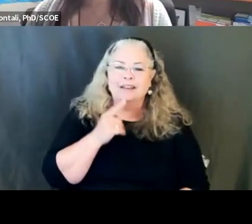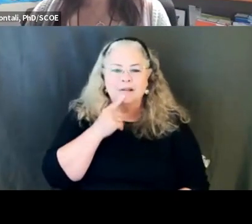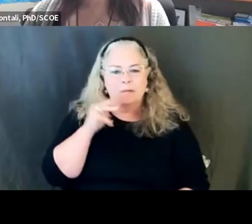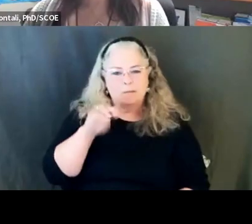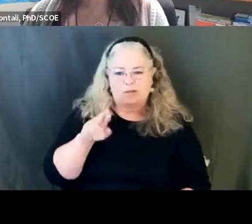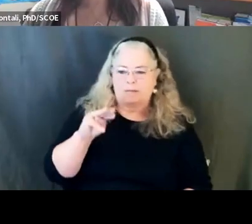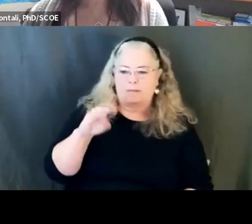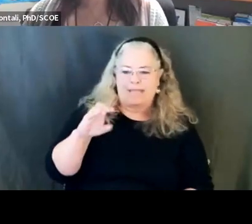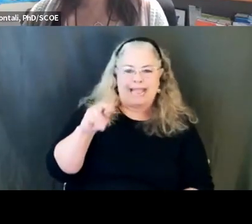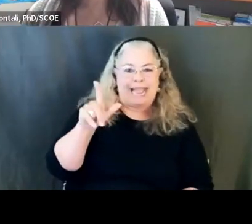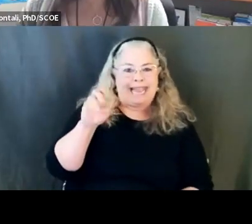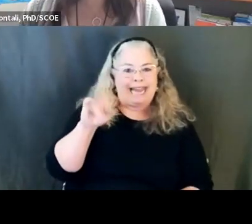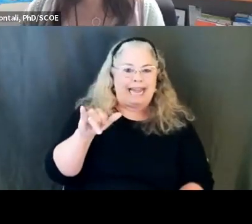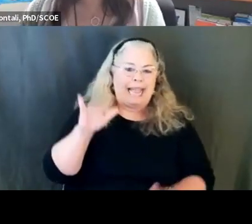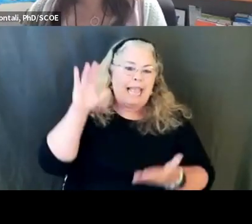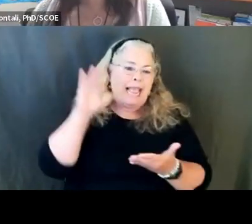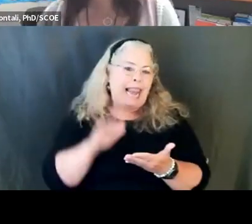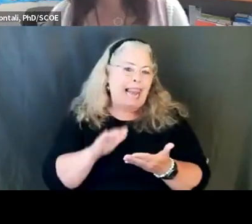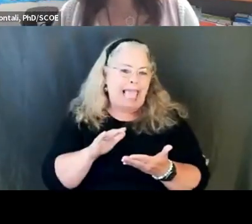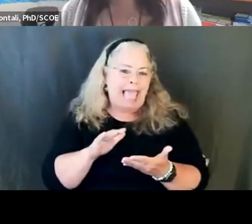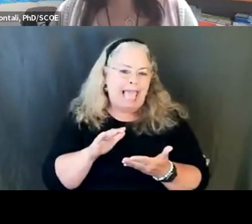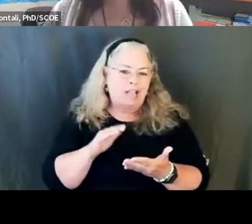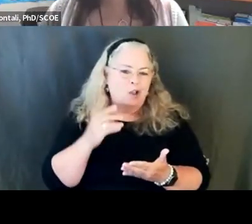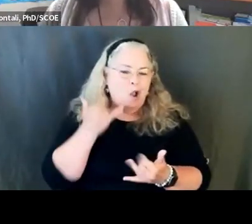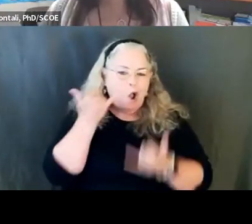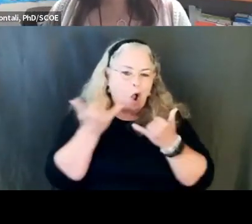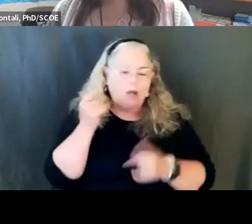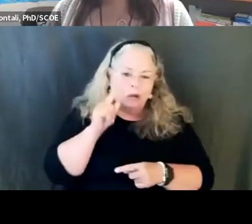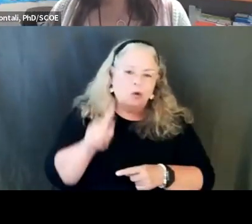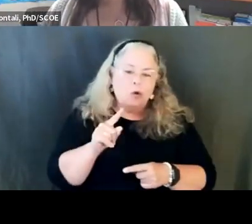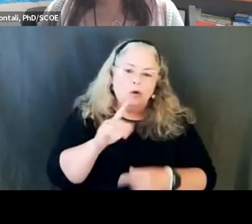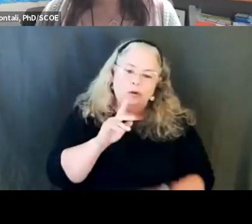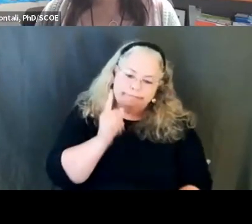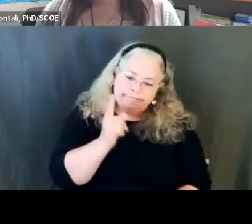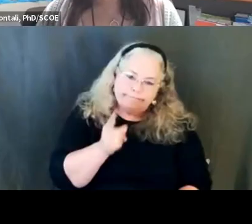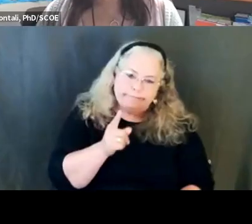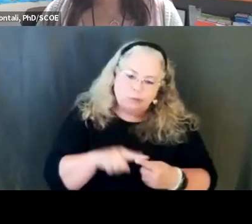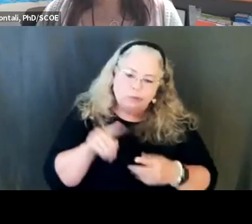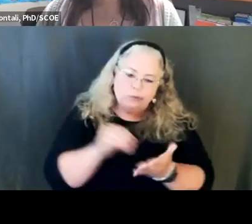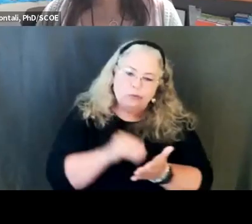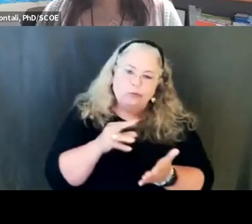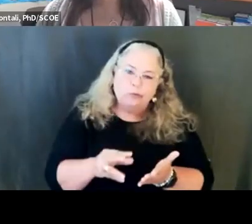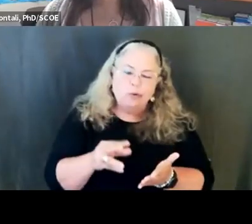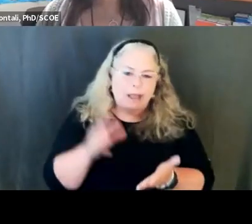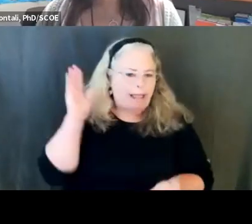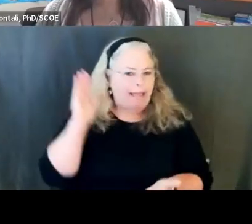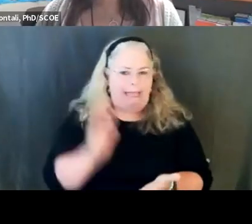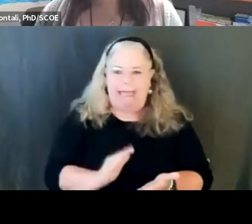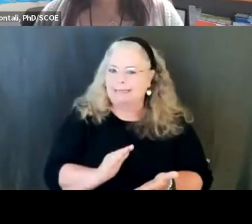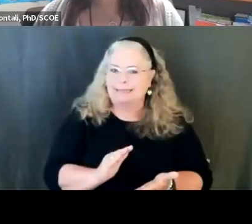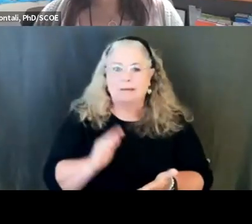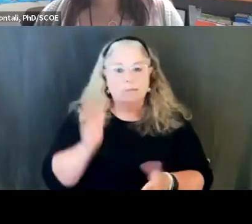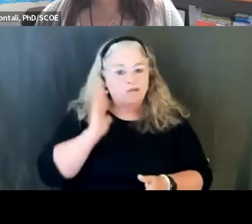less calls to come down to the TKa TK classroom to talk to students who who have had an issue of of